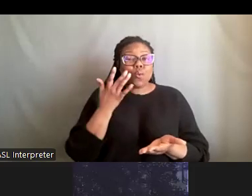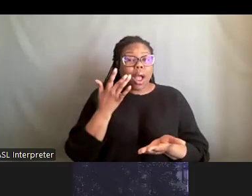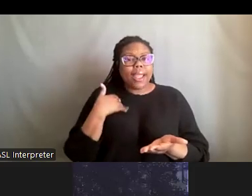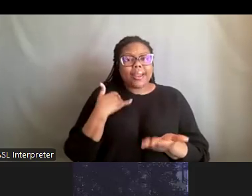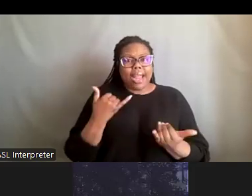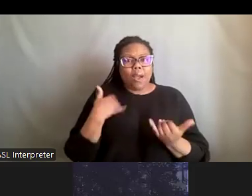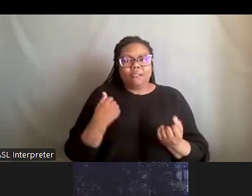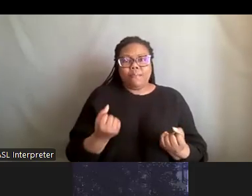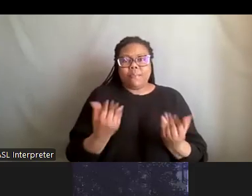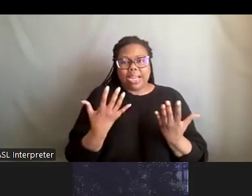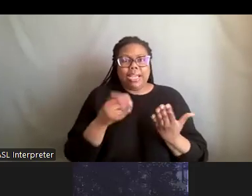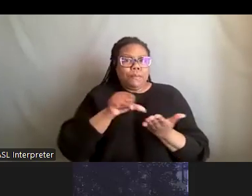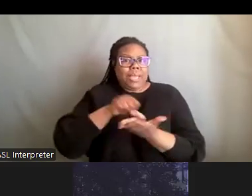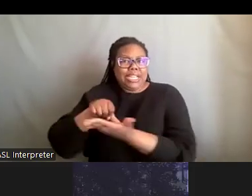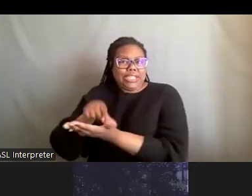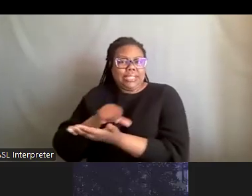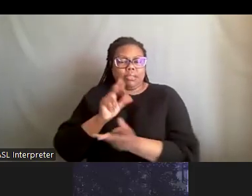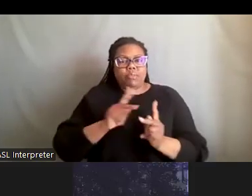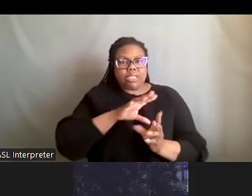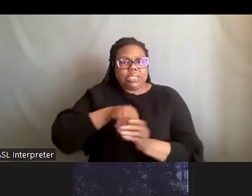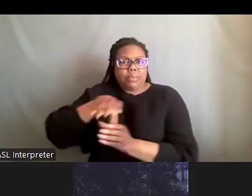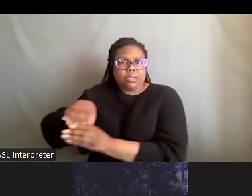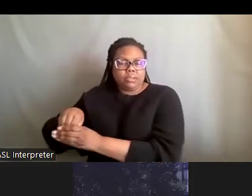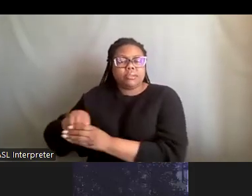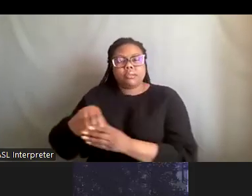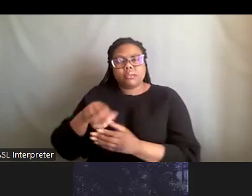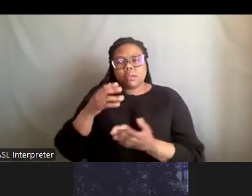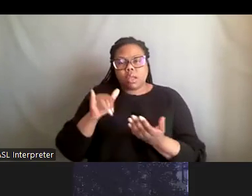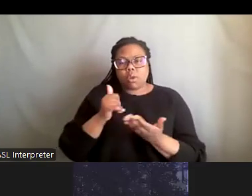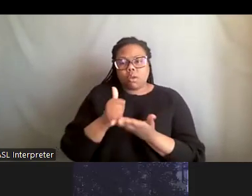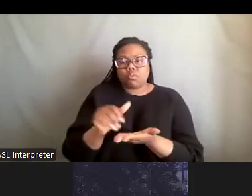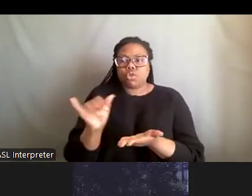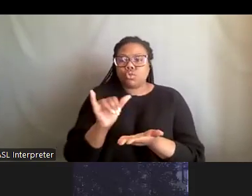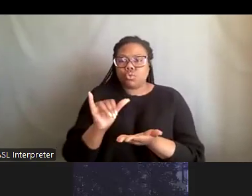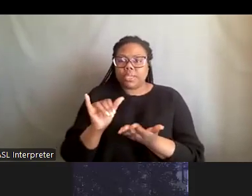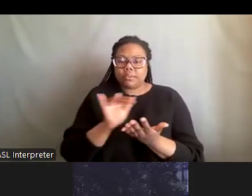So make sure you're looking at that first page because we have multiple pages of participants. That may help as